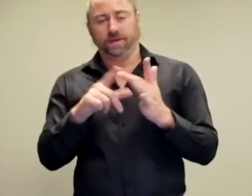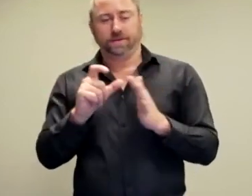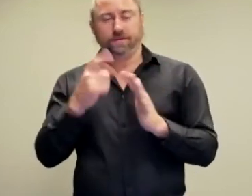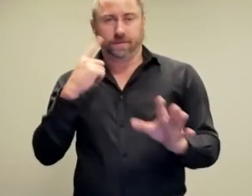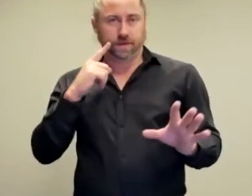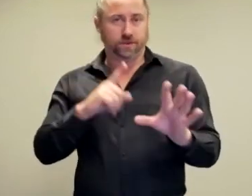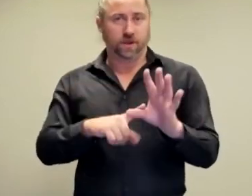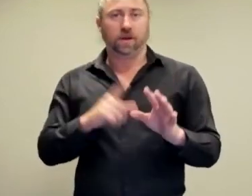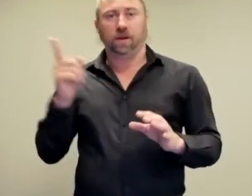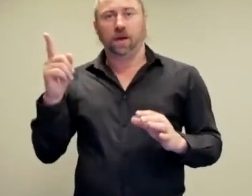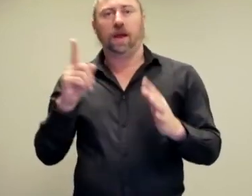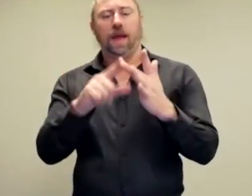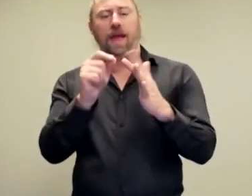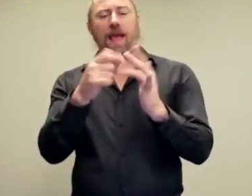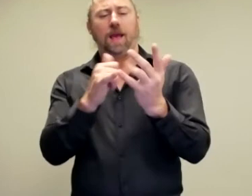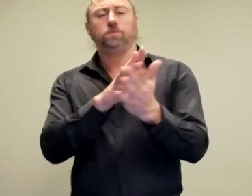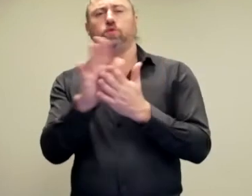exhibited at Ipswich Gallery.